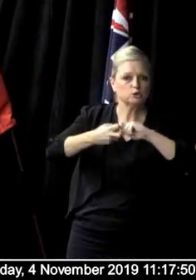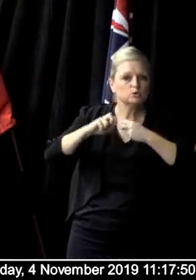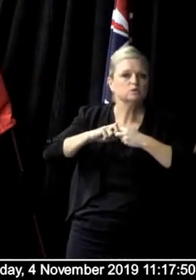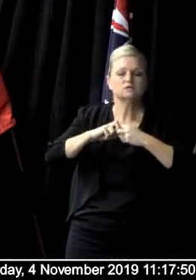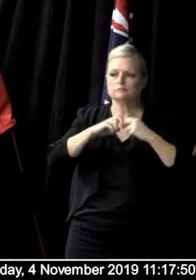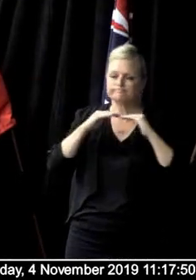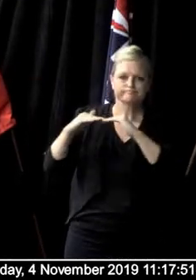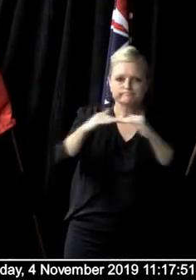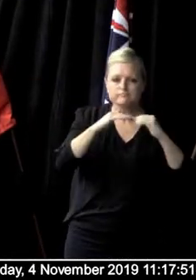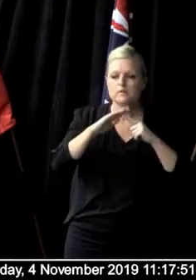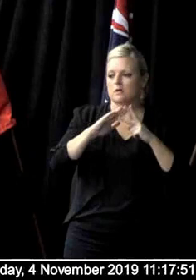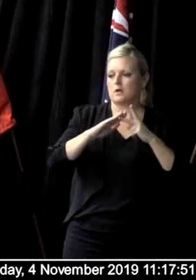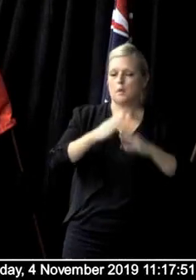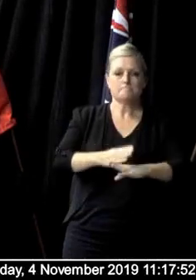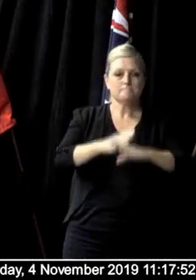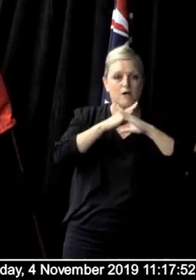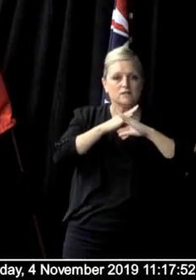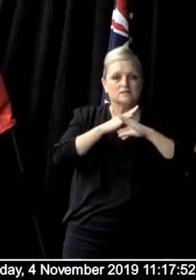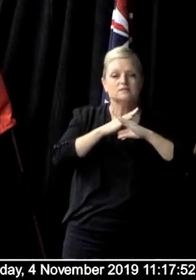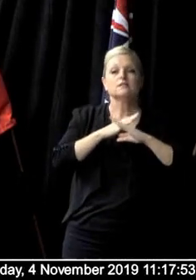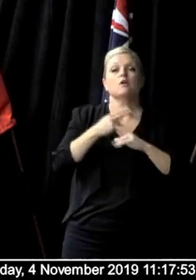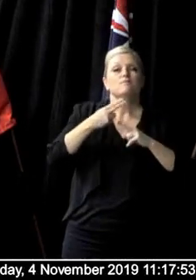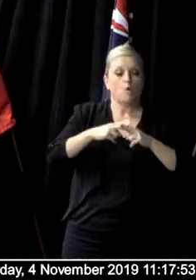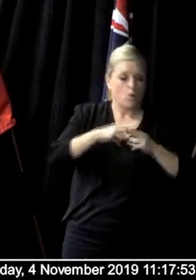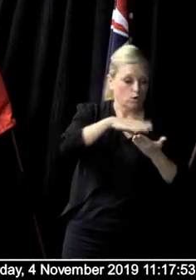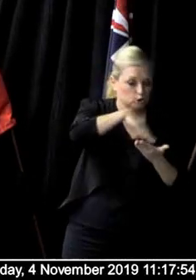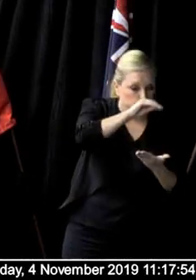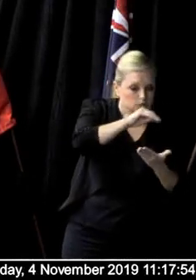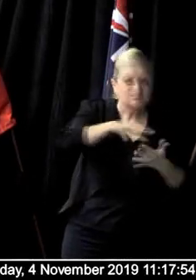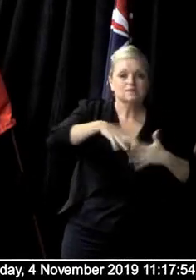with disability, faced by parents trying to advocate for their children